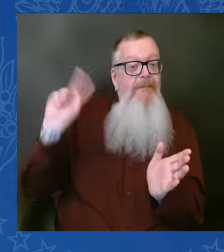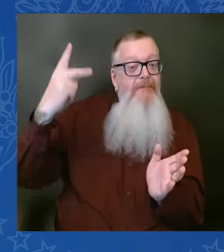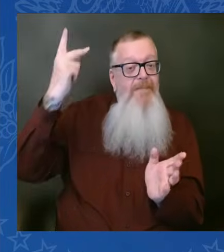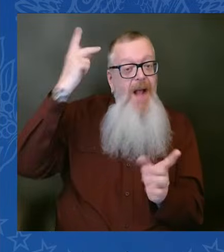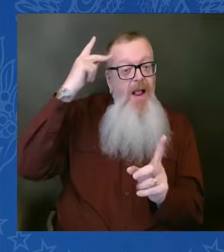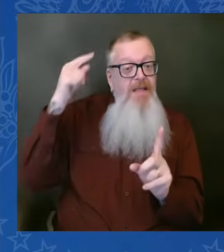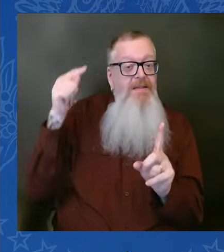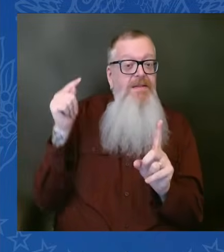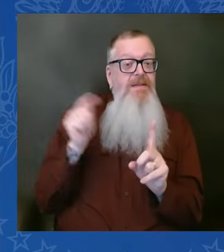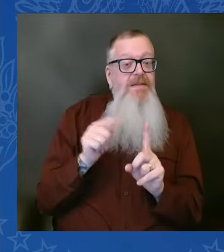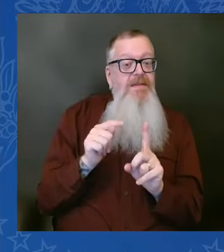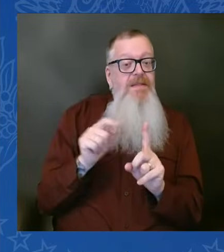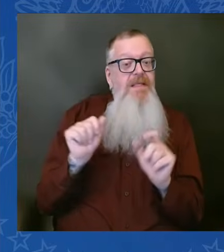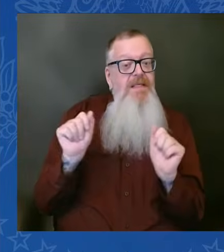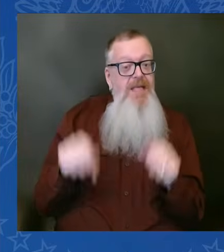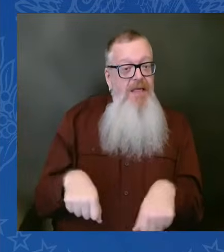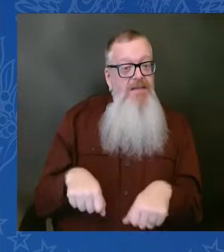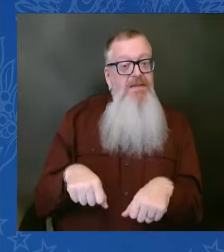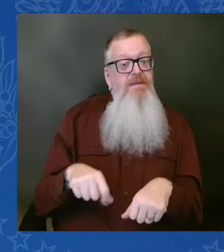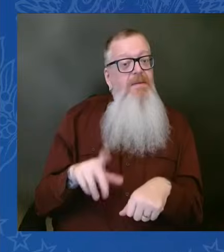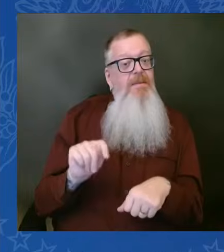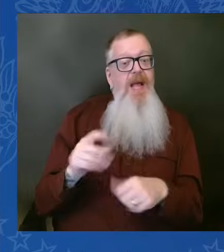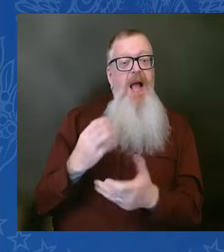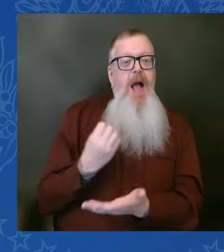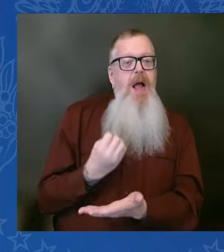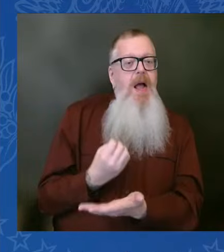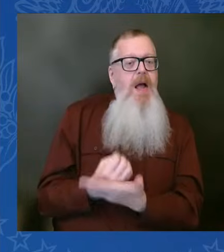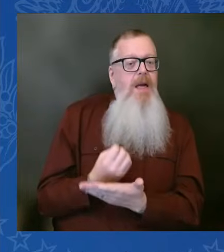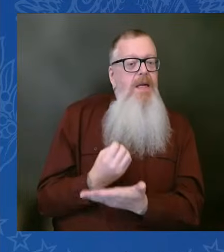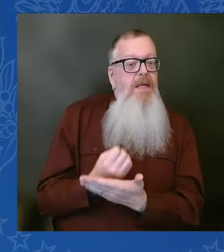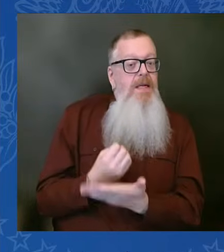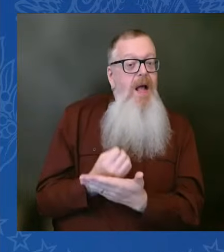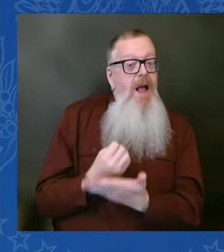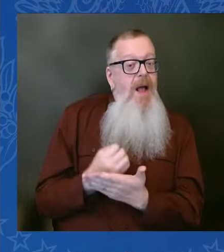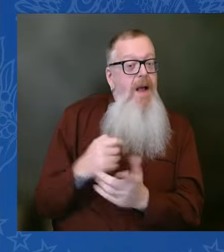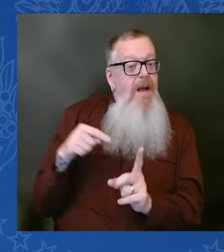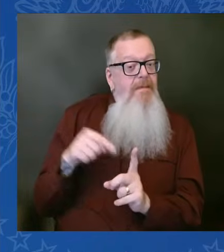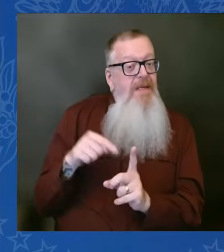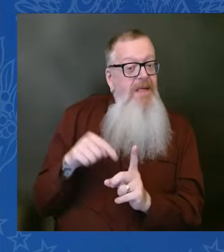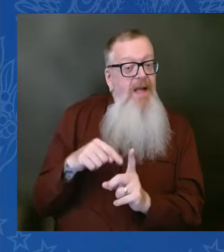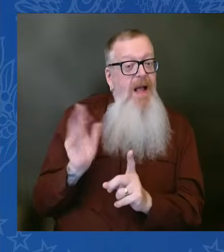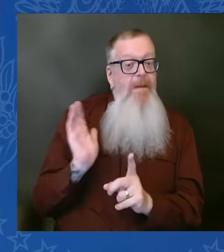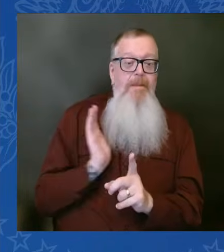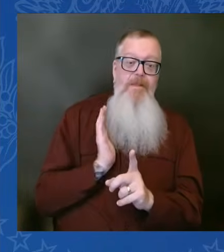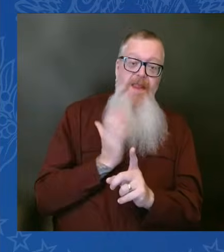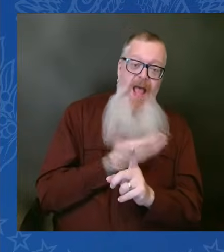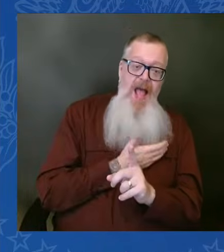You know, we helped vac- -- that -- passed that act, we helped vaccinate the nation and has returned to full employment.